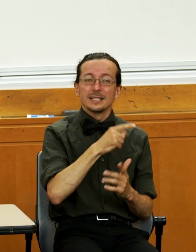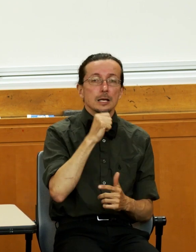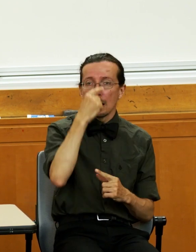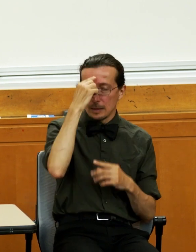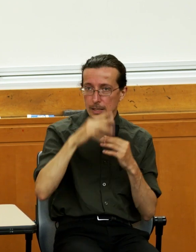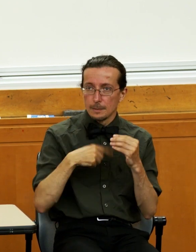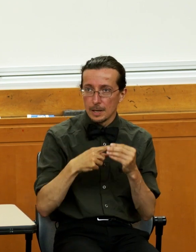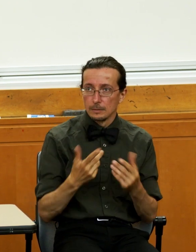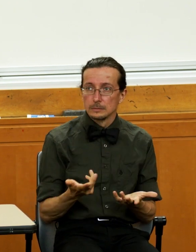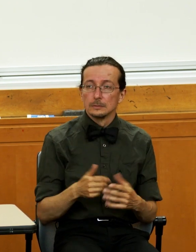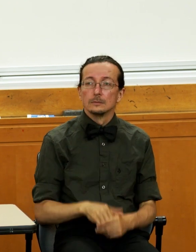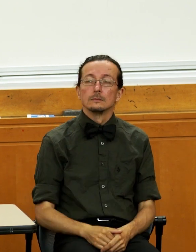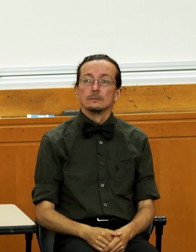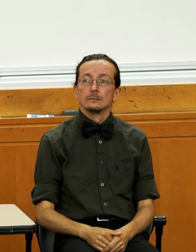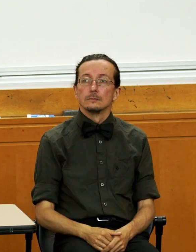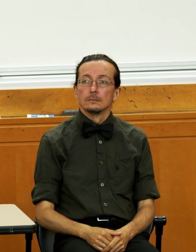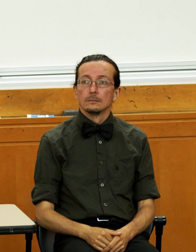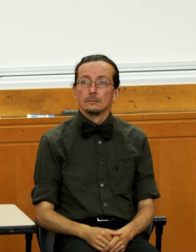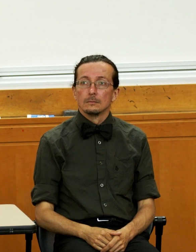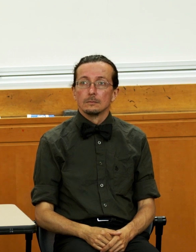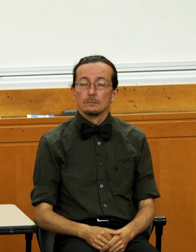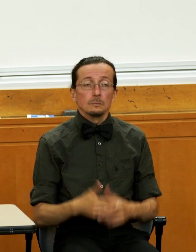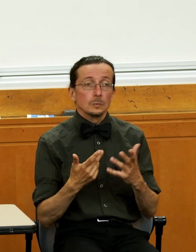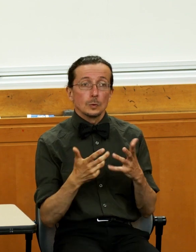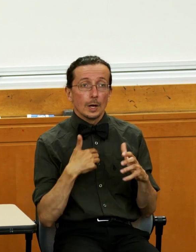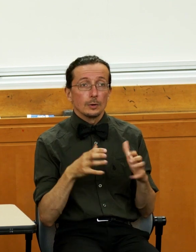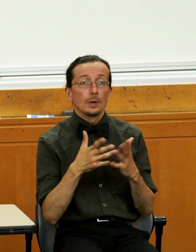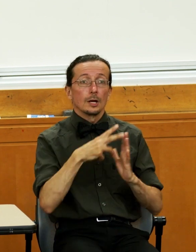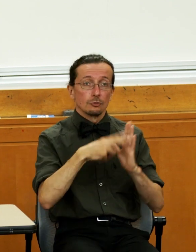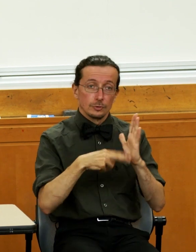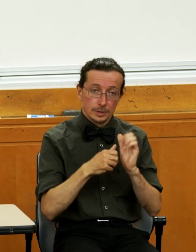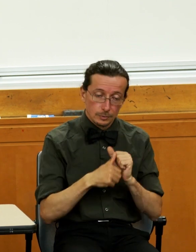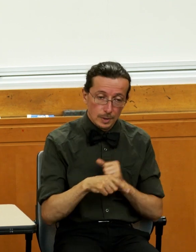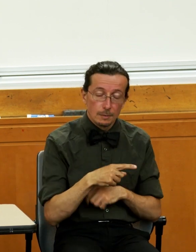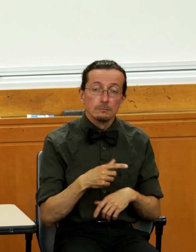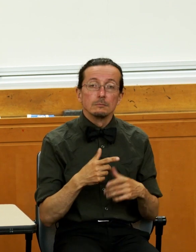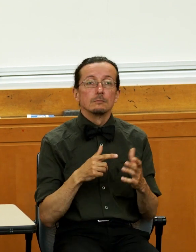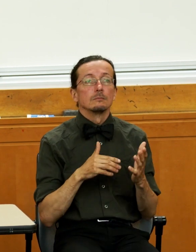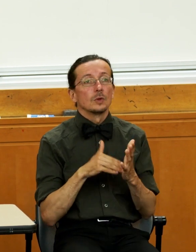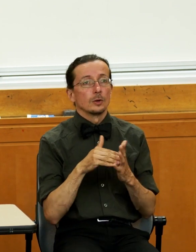I do a lot of it through reading things with them and a lot of it is also just listening.